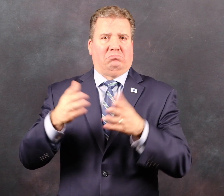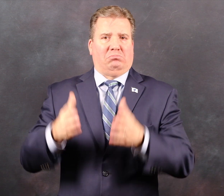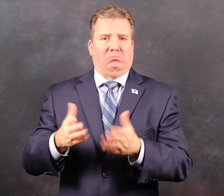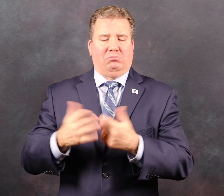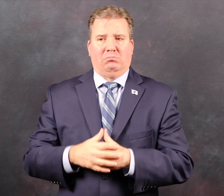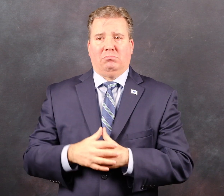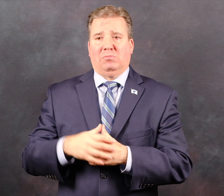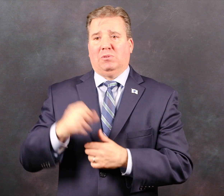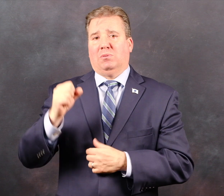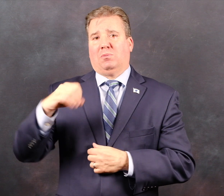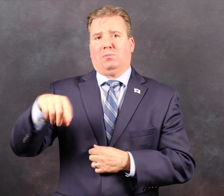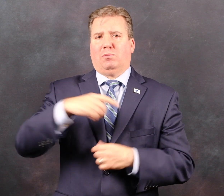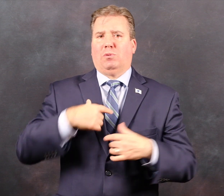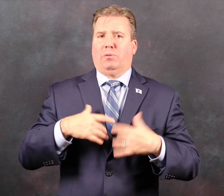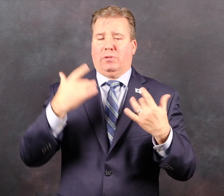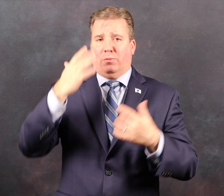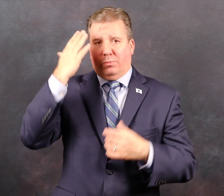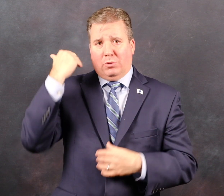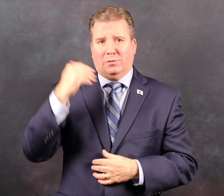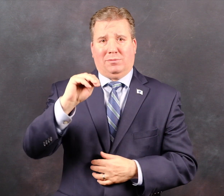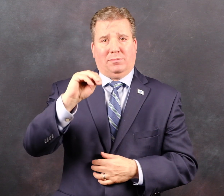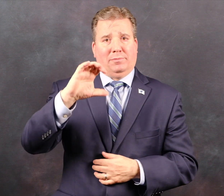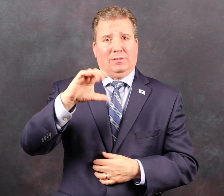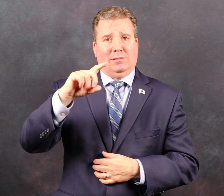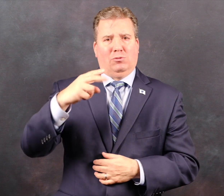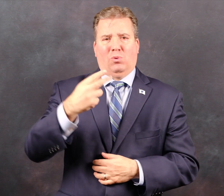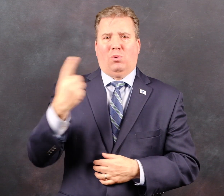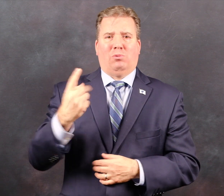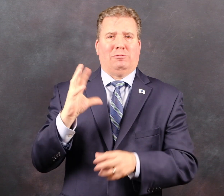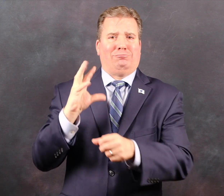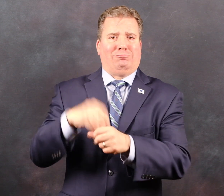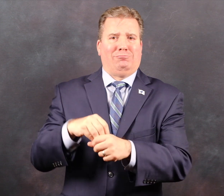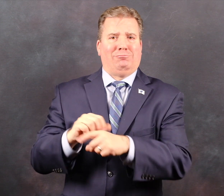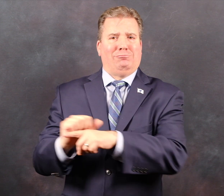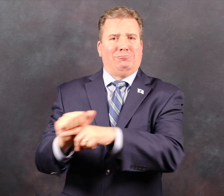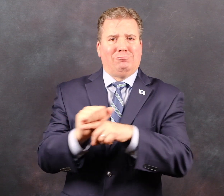students are responsive to deaf and hard of hearing individuals, are sensitive to the